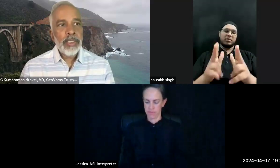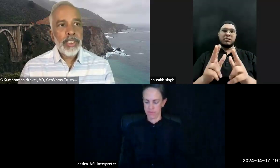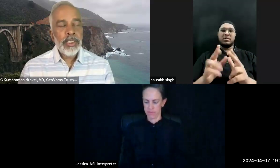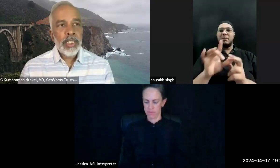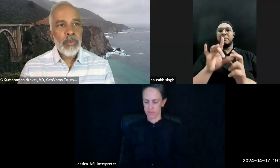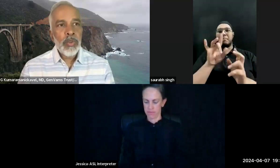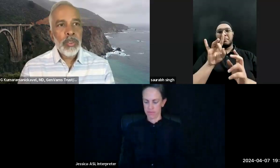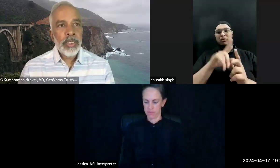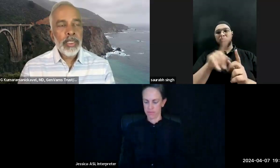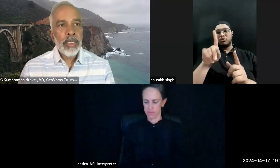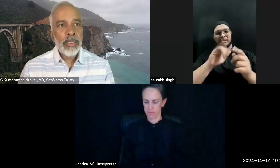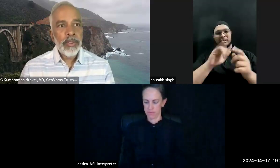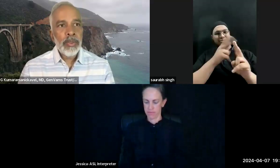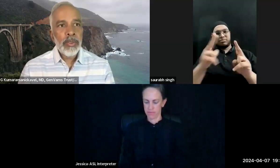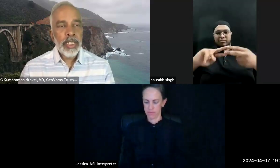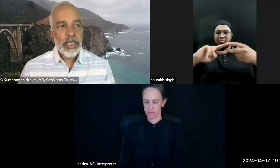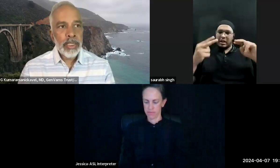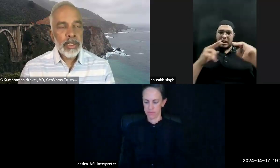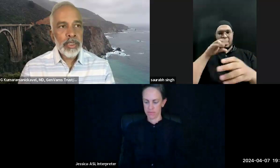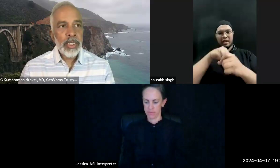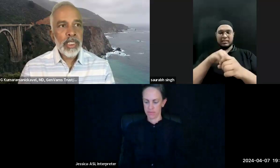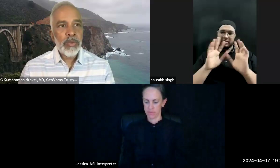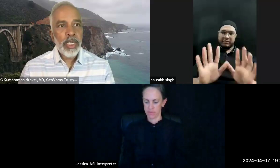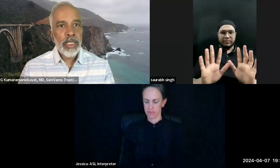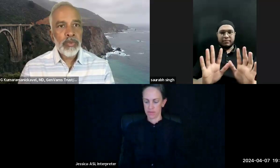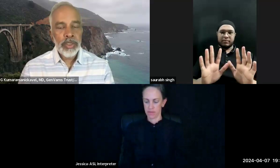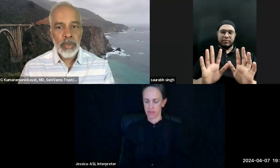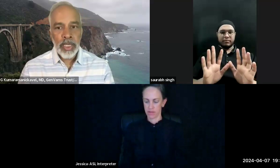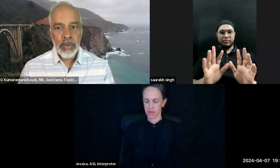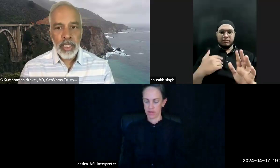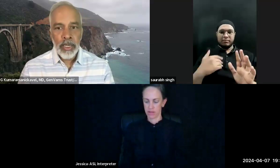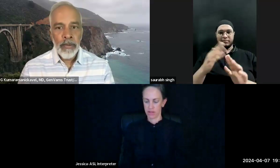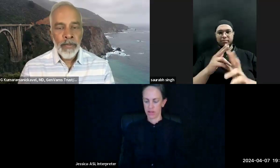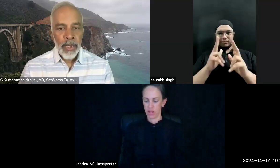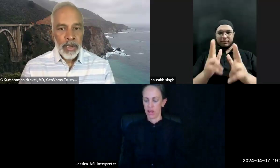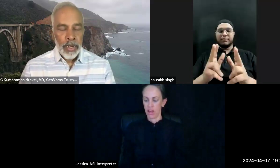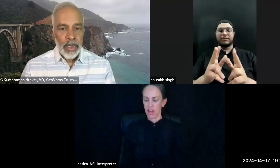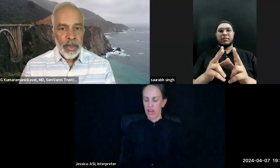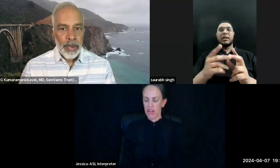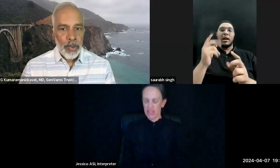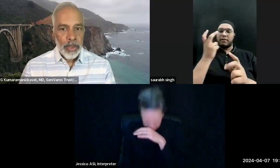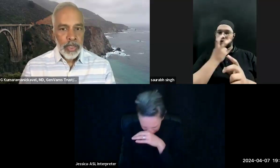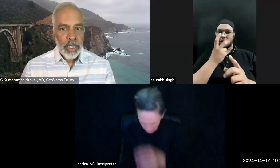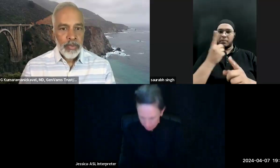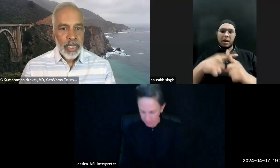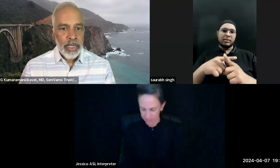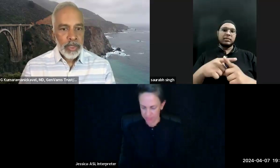genes are involved in photo transduction as well as visual pathway, you can compare it with